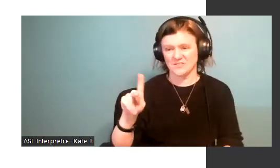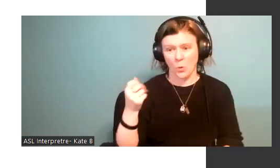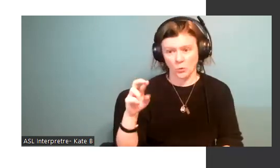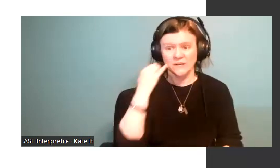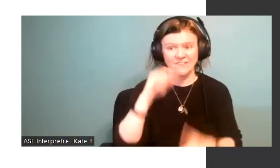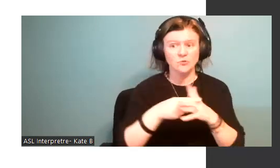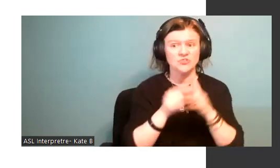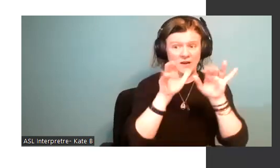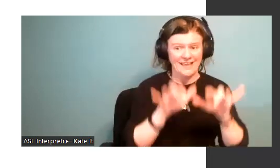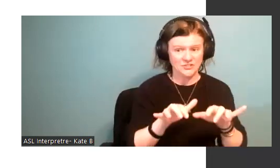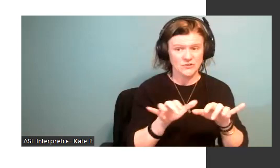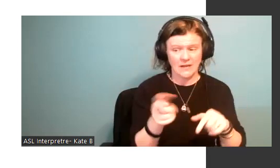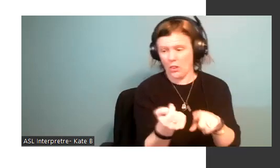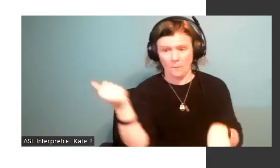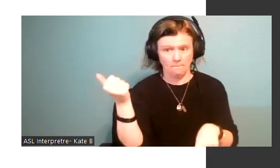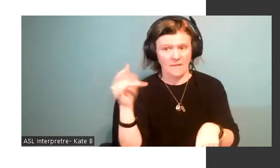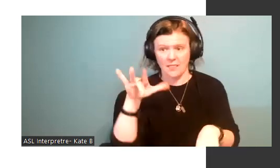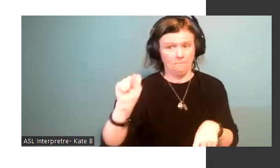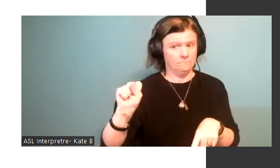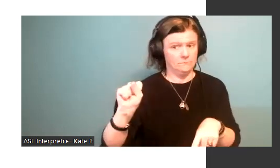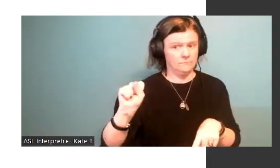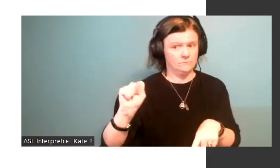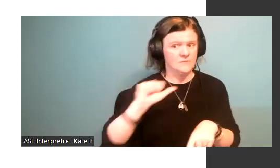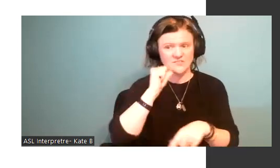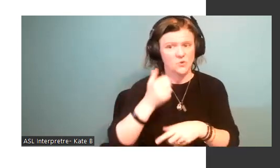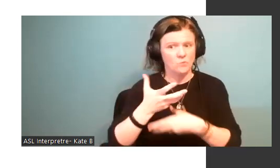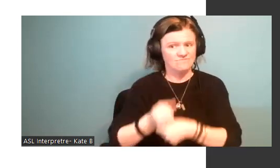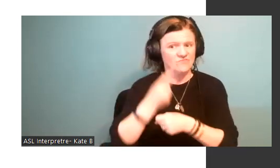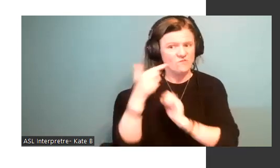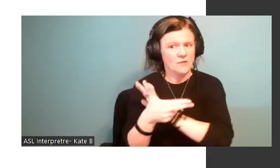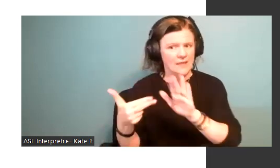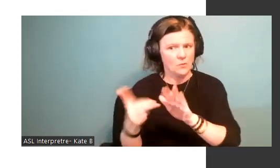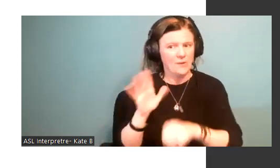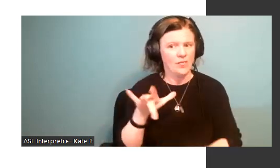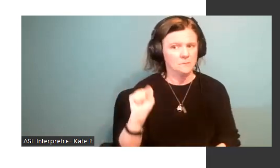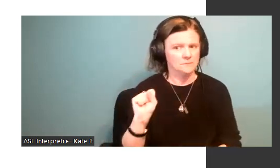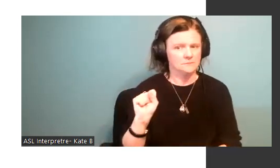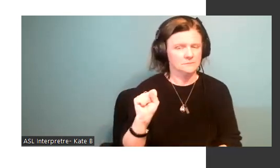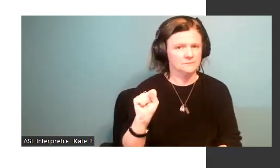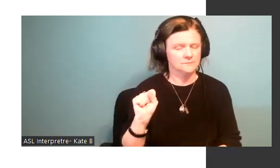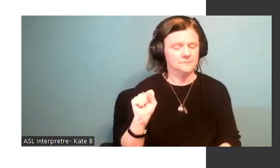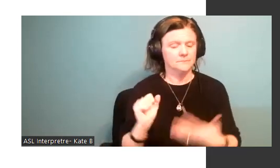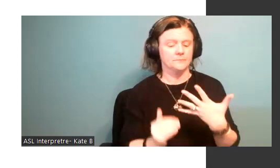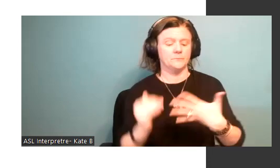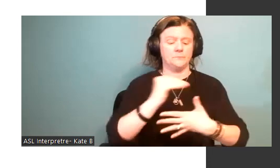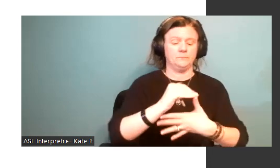to other things and if there is nothing there, it will read the placeholder attribute. Placeholder